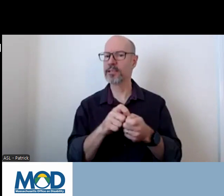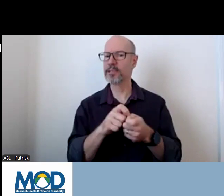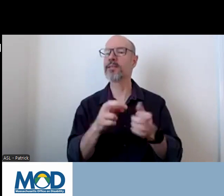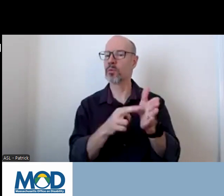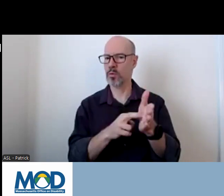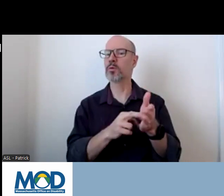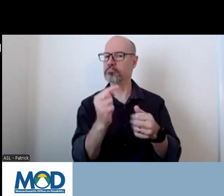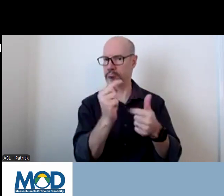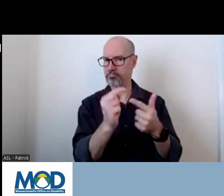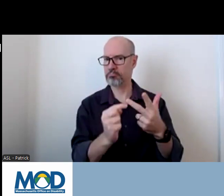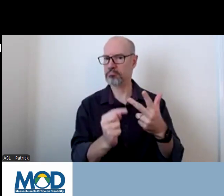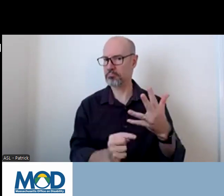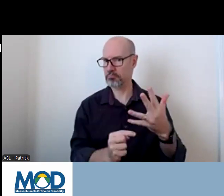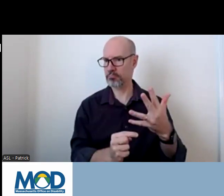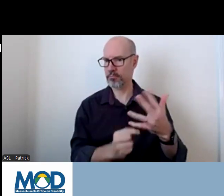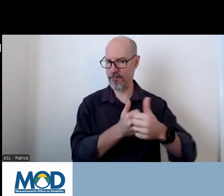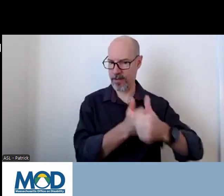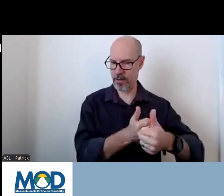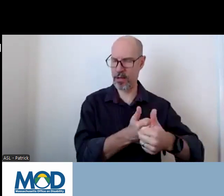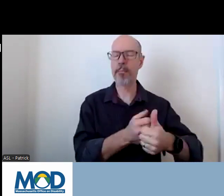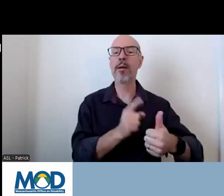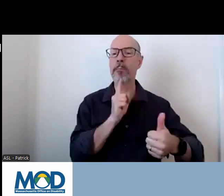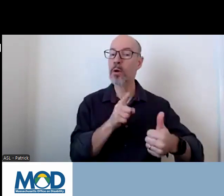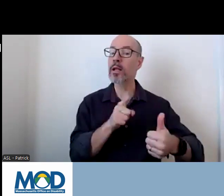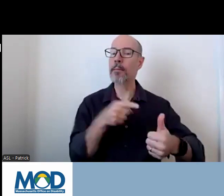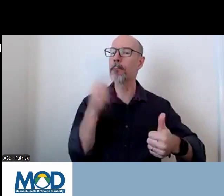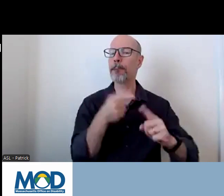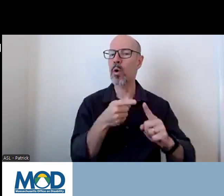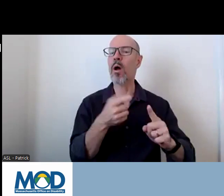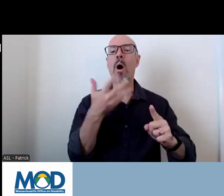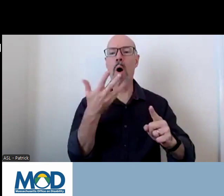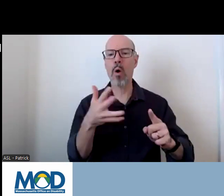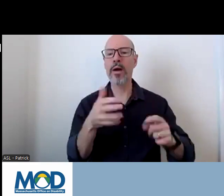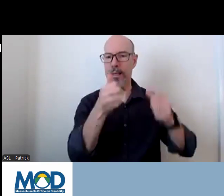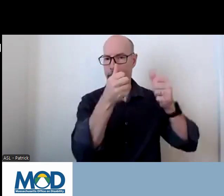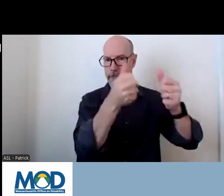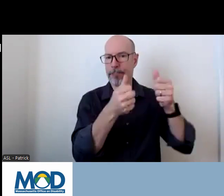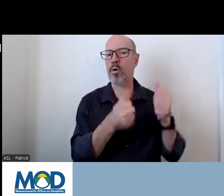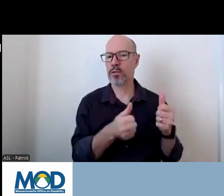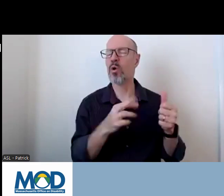So, this is really focused on content that's already posted to your website, or going to be